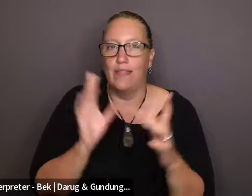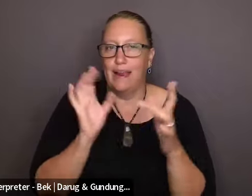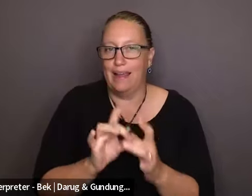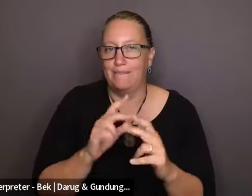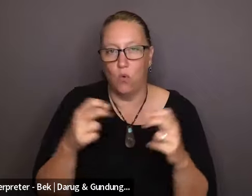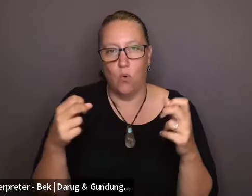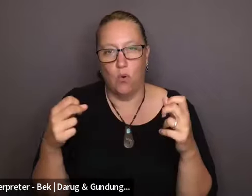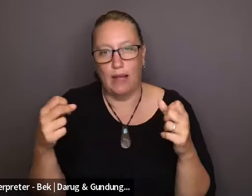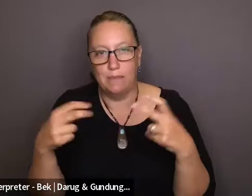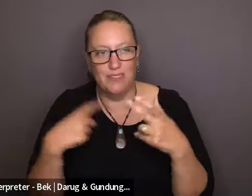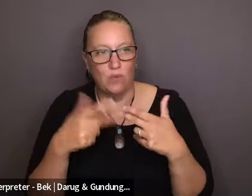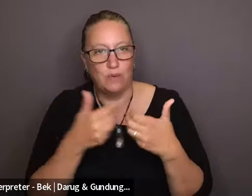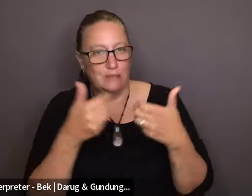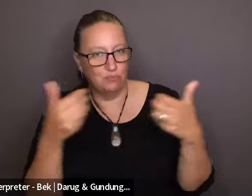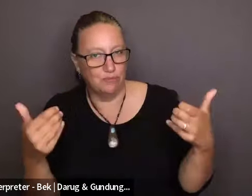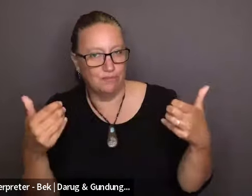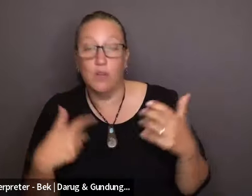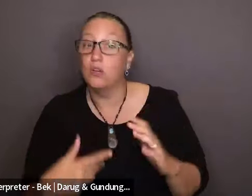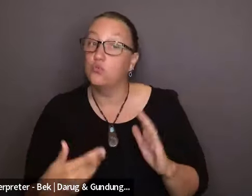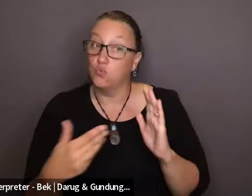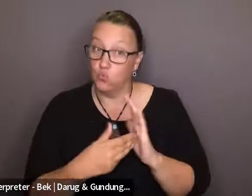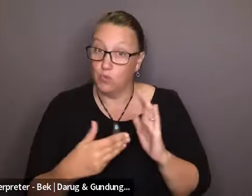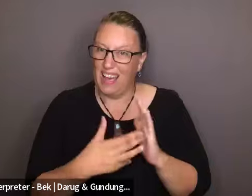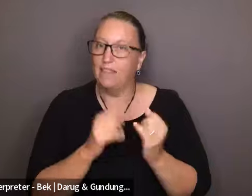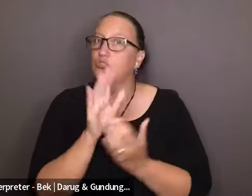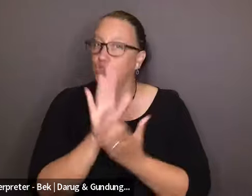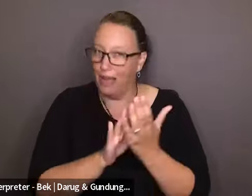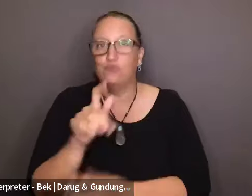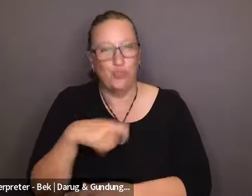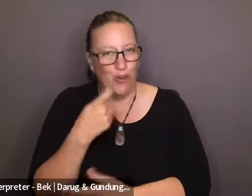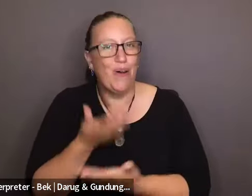live captions available. Check the Zoom chat for the